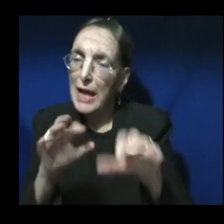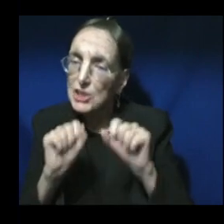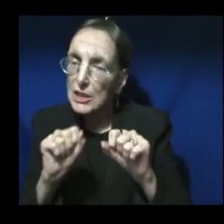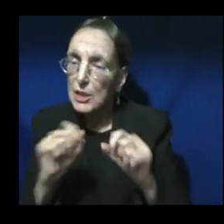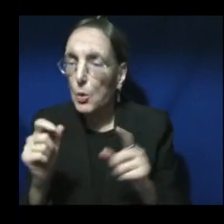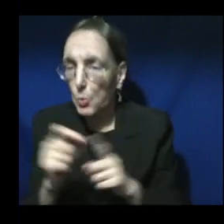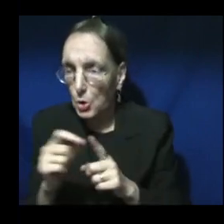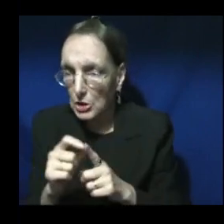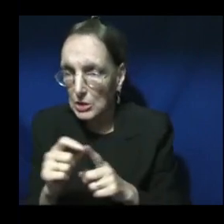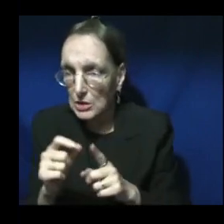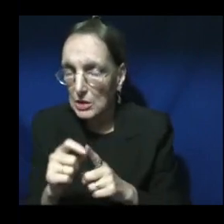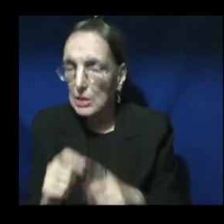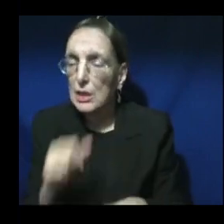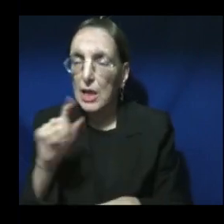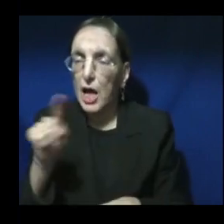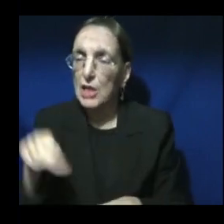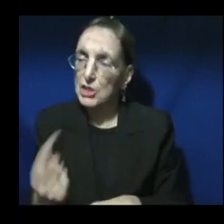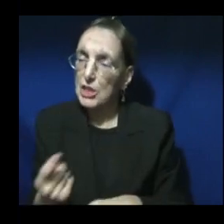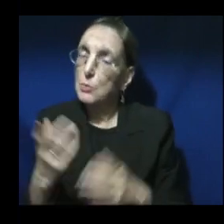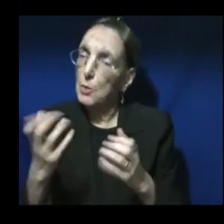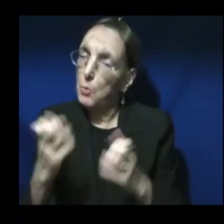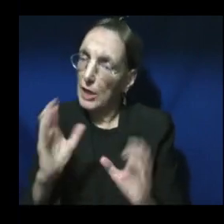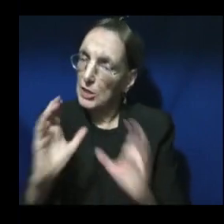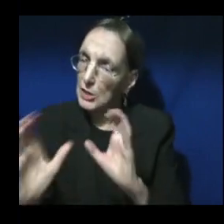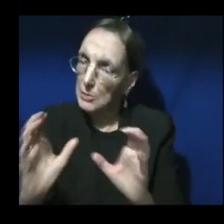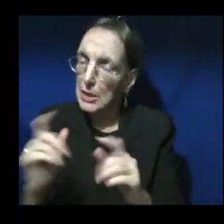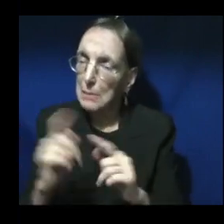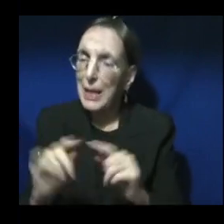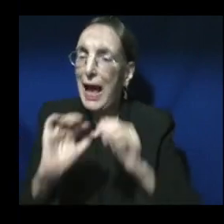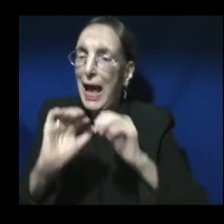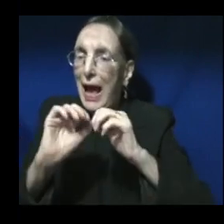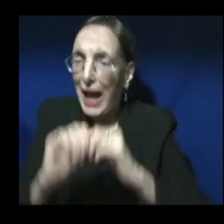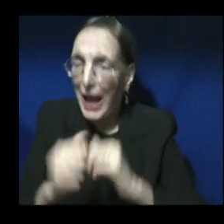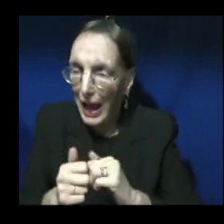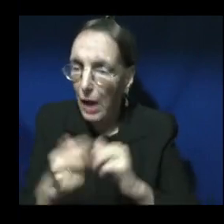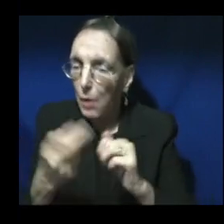but how we communicate them, the specific words or language we use. And then second,